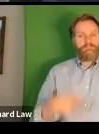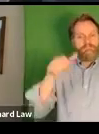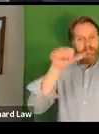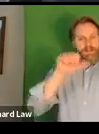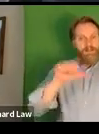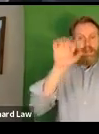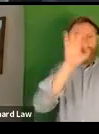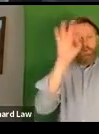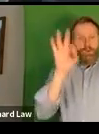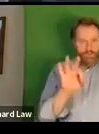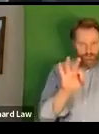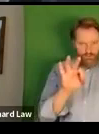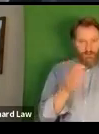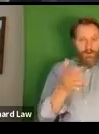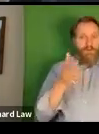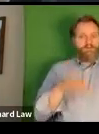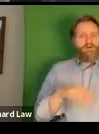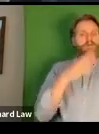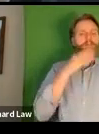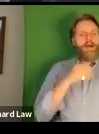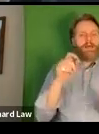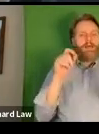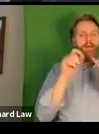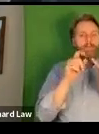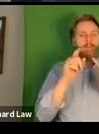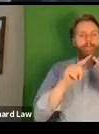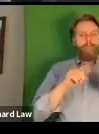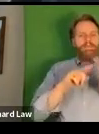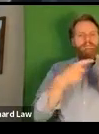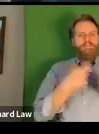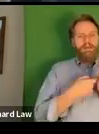Peter Kelly MOJ Cheshire and Merseyside I'm staying with you Jackie